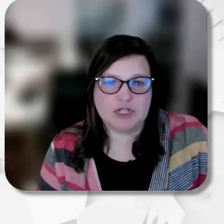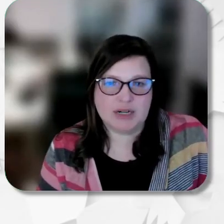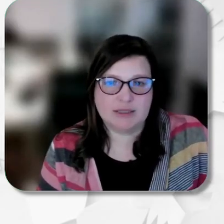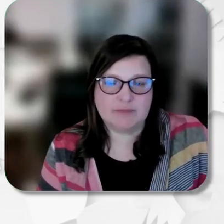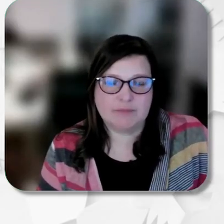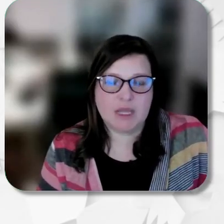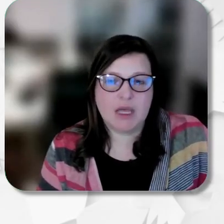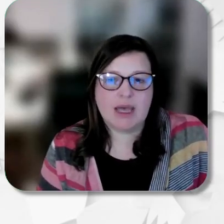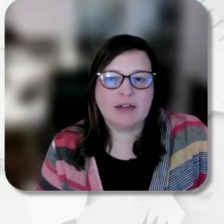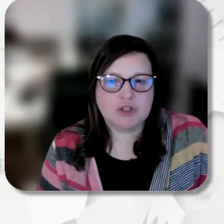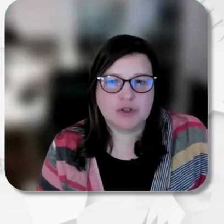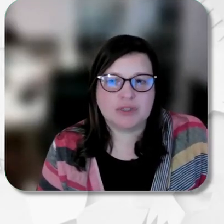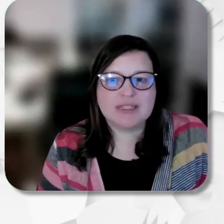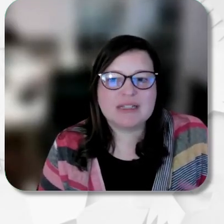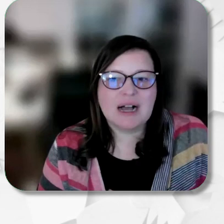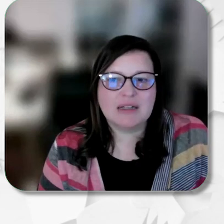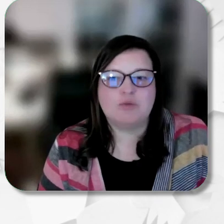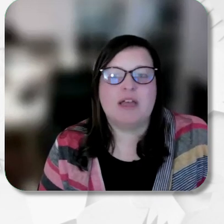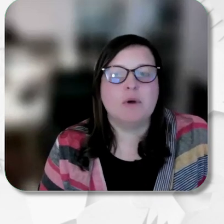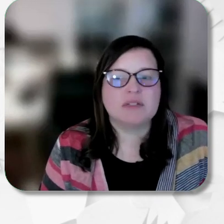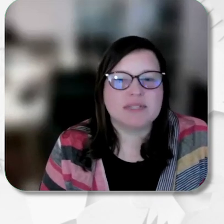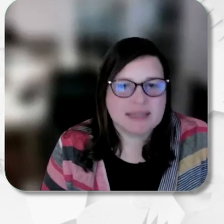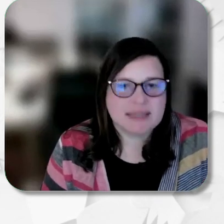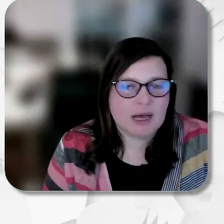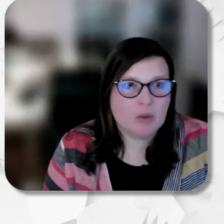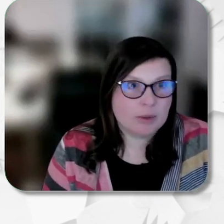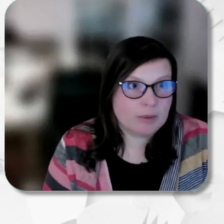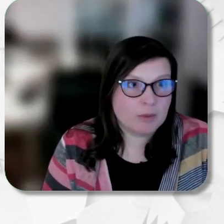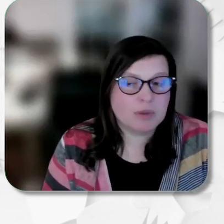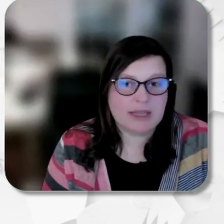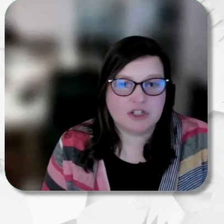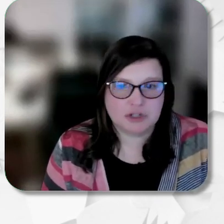entirely. And it's true. This is the kind of play most of us think about when we remember playing as